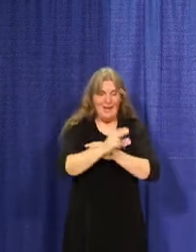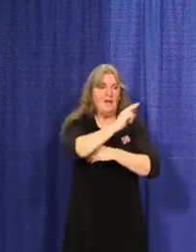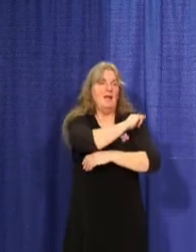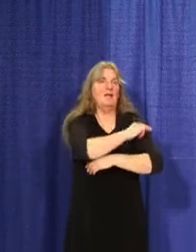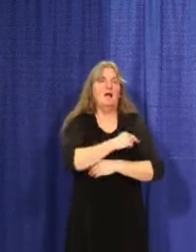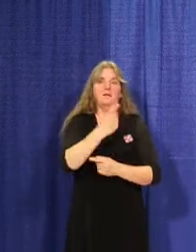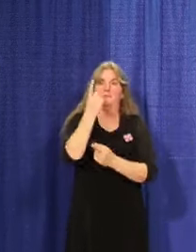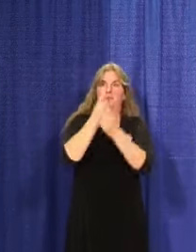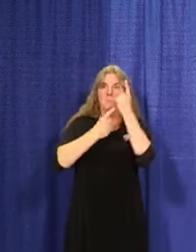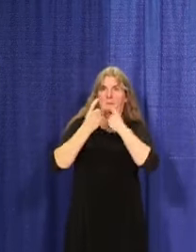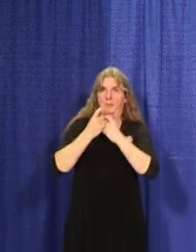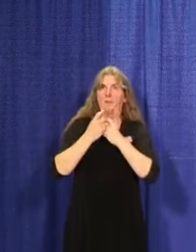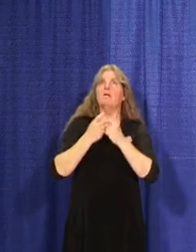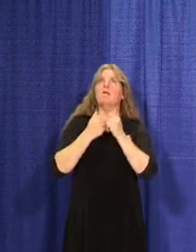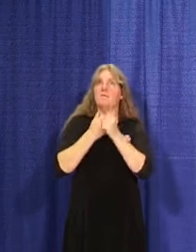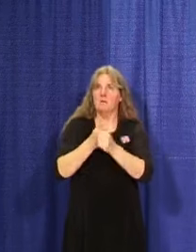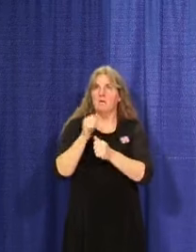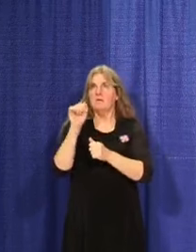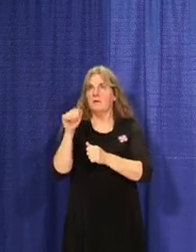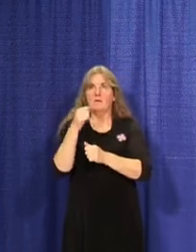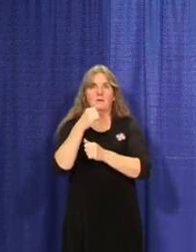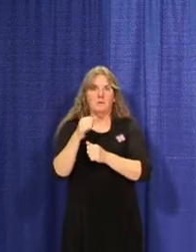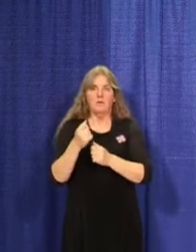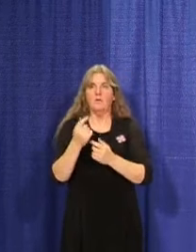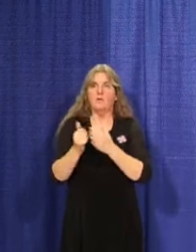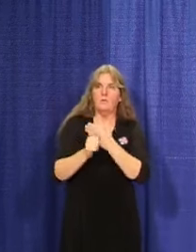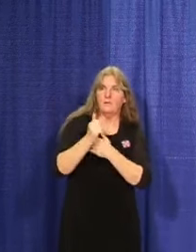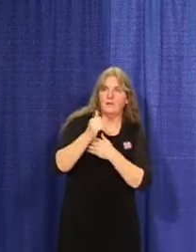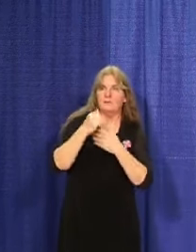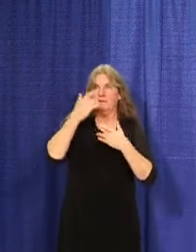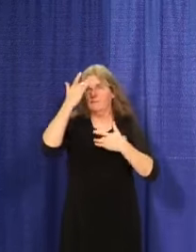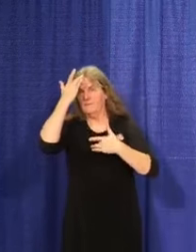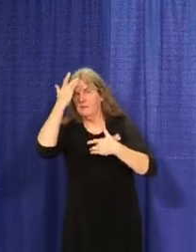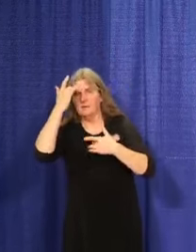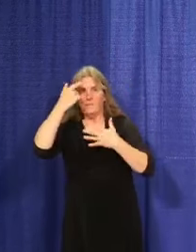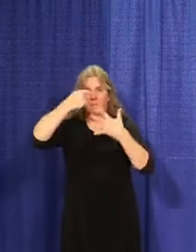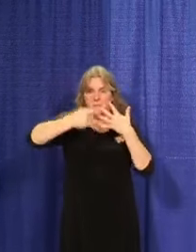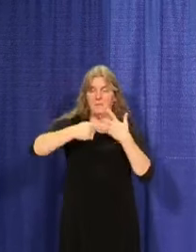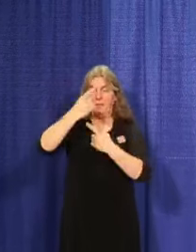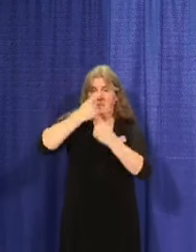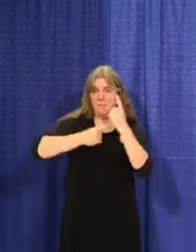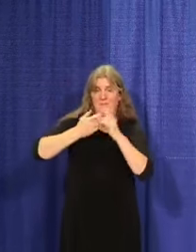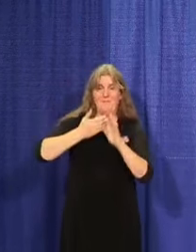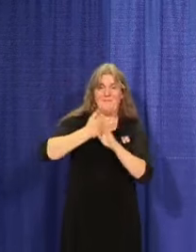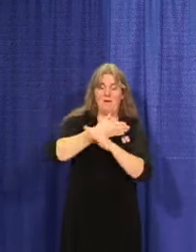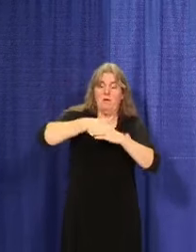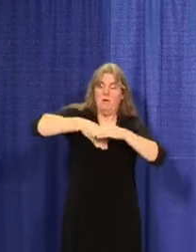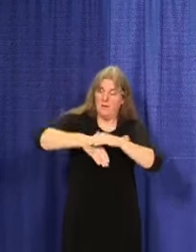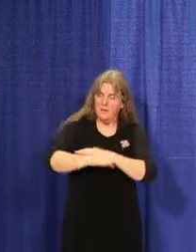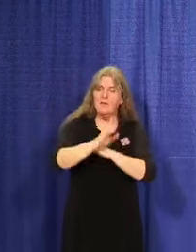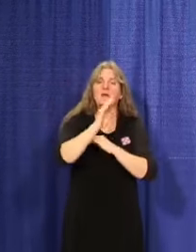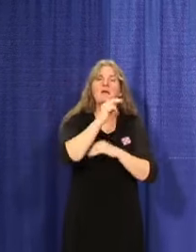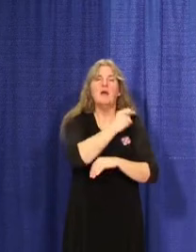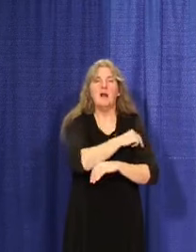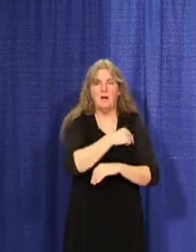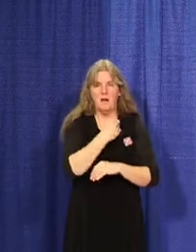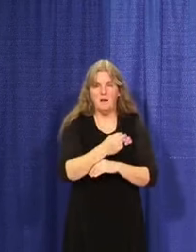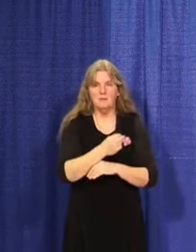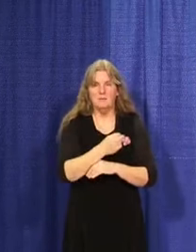according to COVID risk factors or symptoms, it directs patients into pathways which have higher